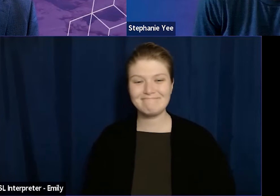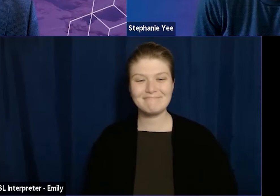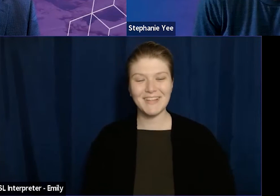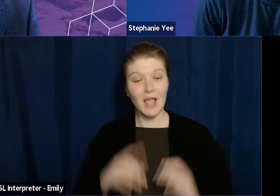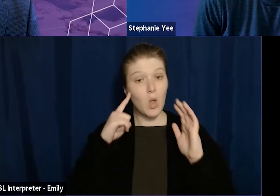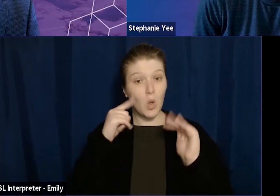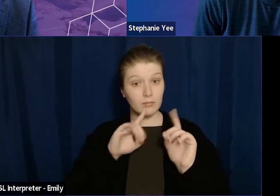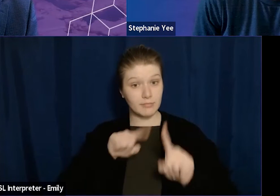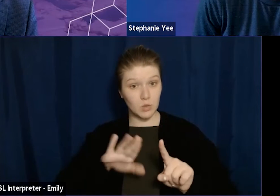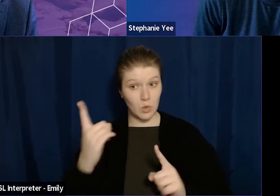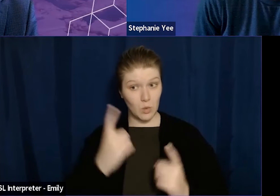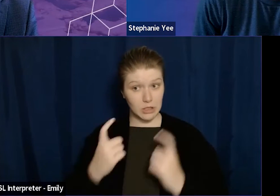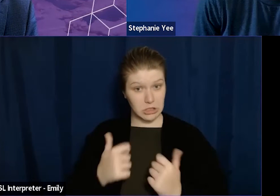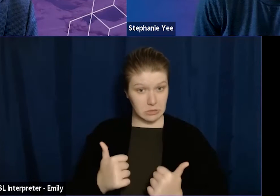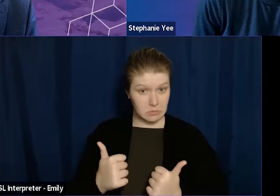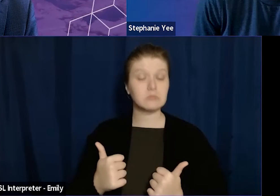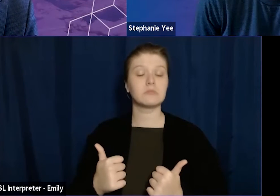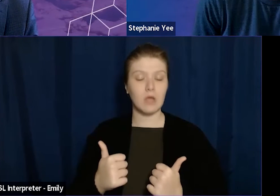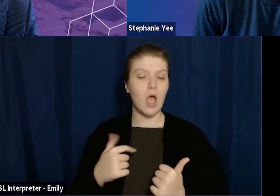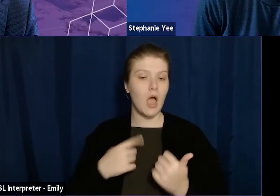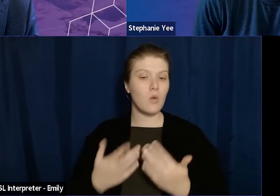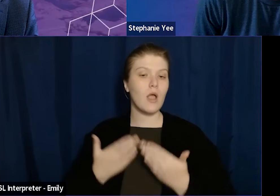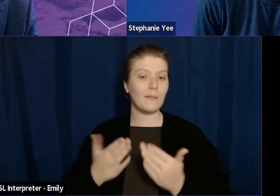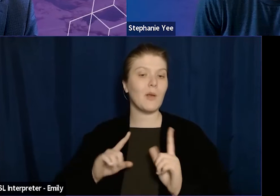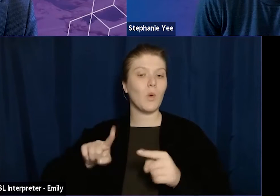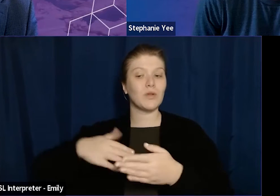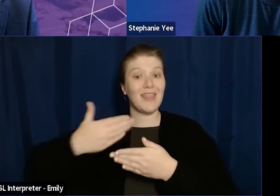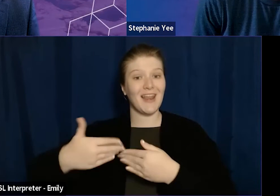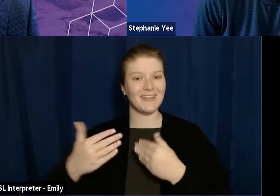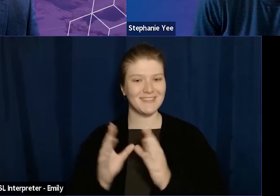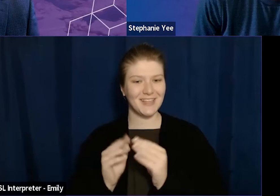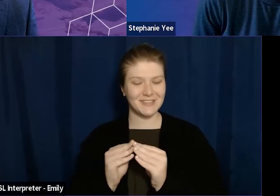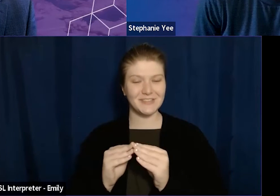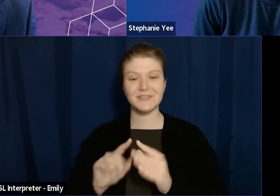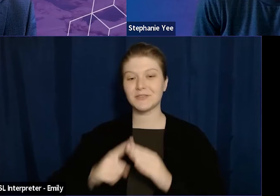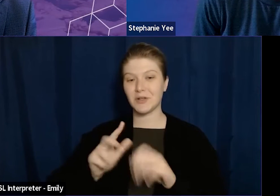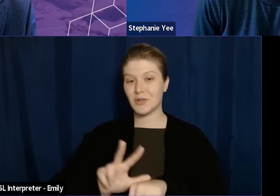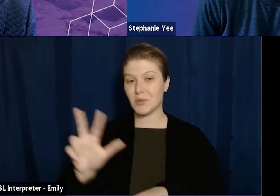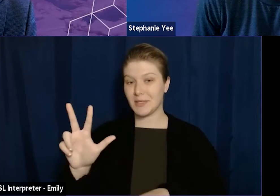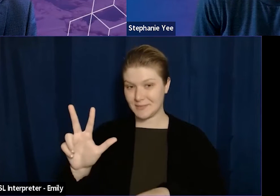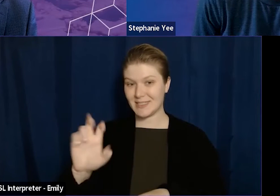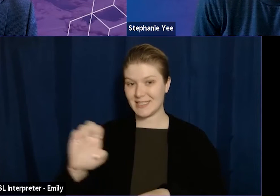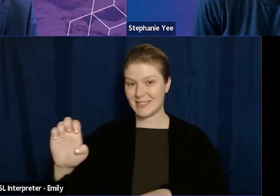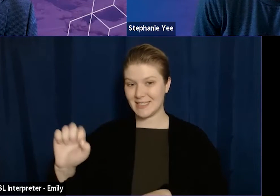And I would recommend that you attend the next session, which starts at 3:00 p.m. Eastern time